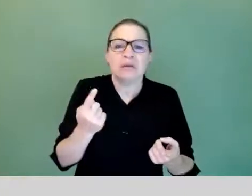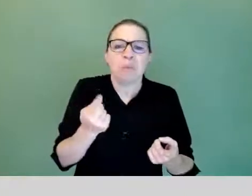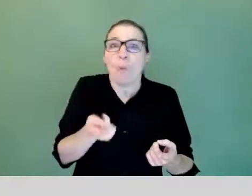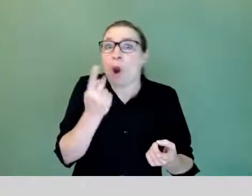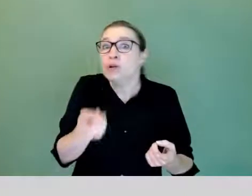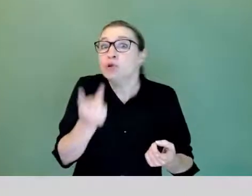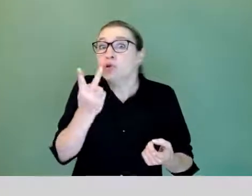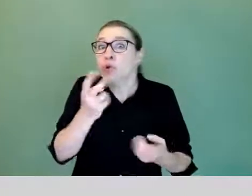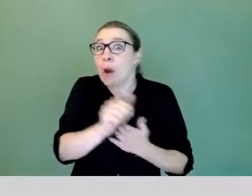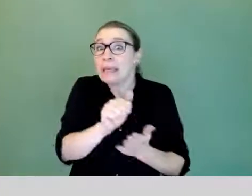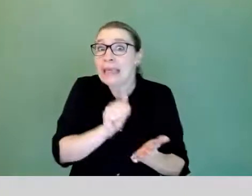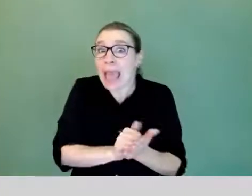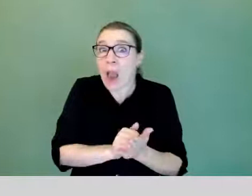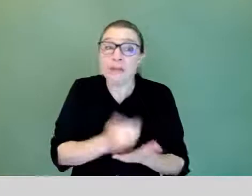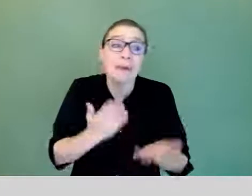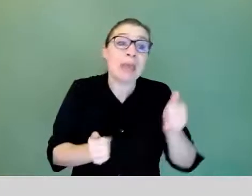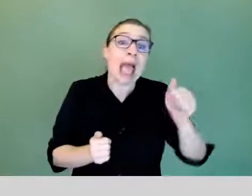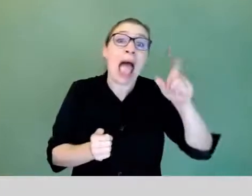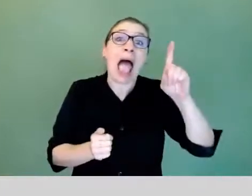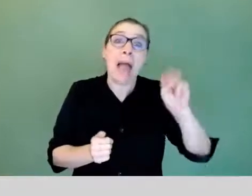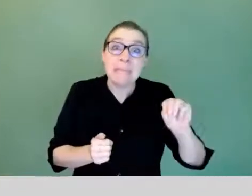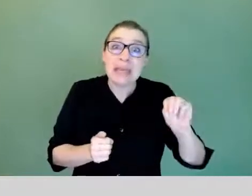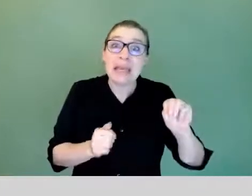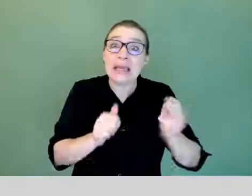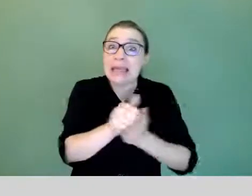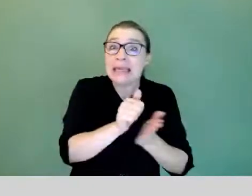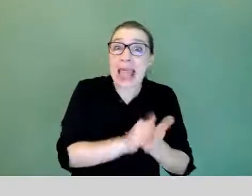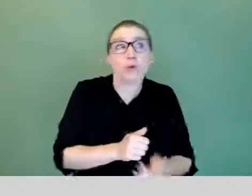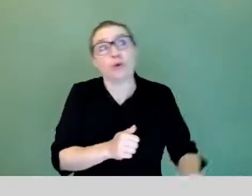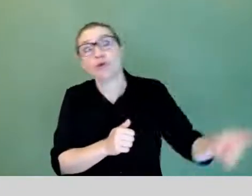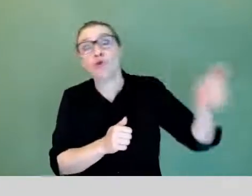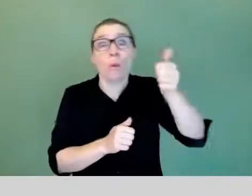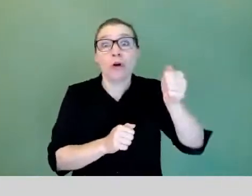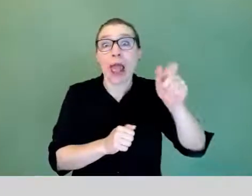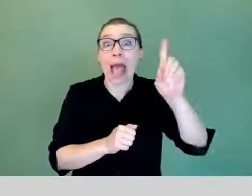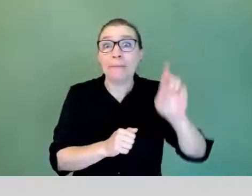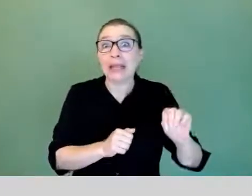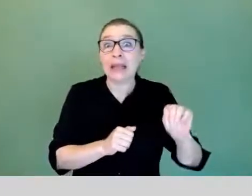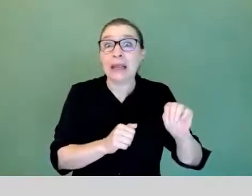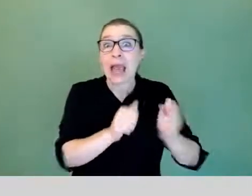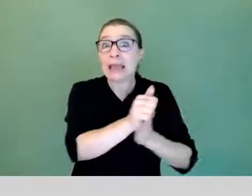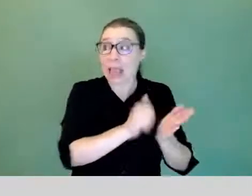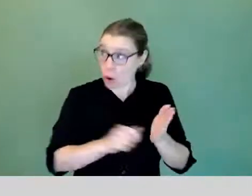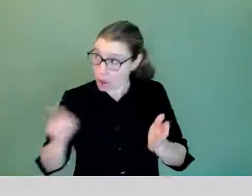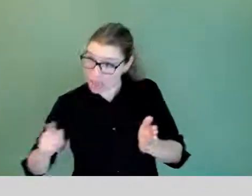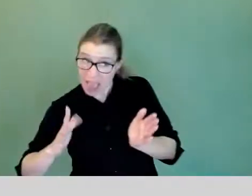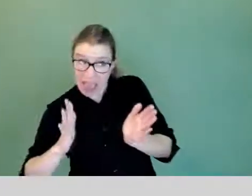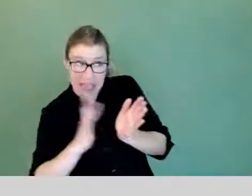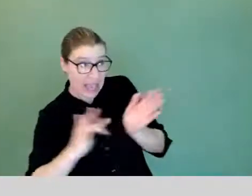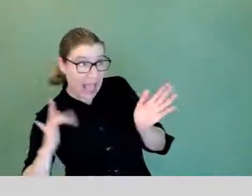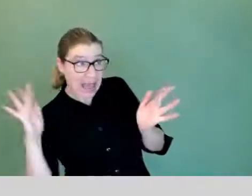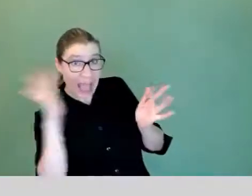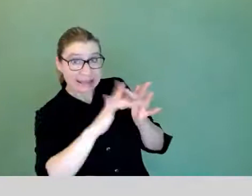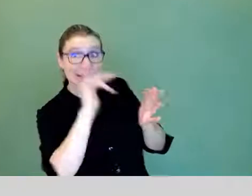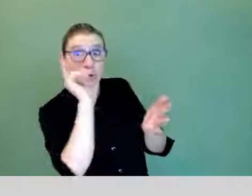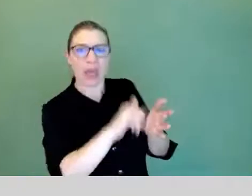They are the admin accounts or super admin accounts or privileged accounts. So if they get access to these accounts, then they can do whatever they want.